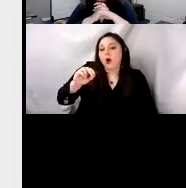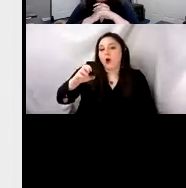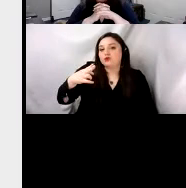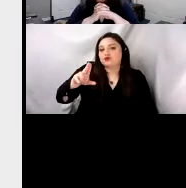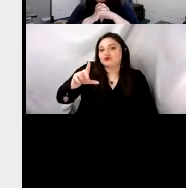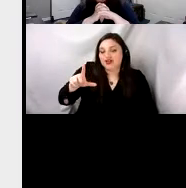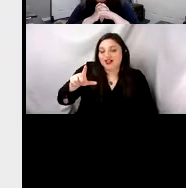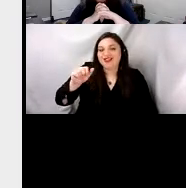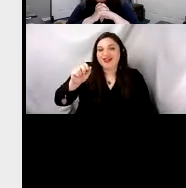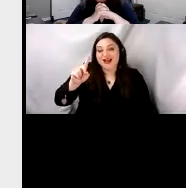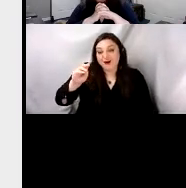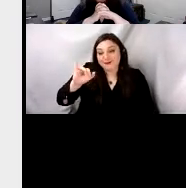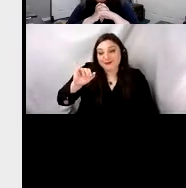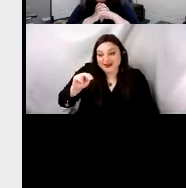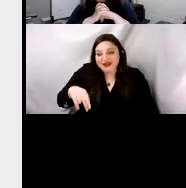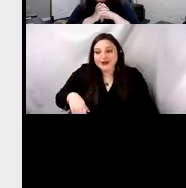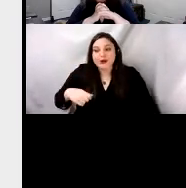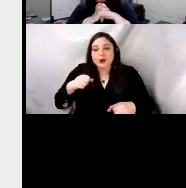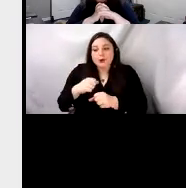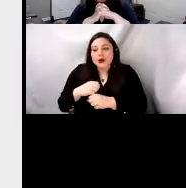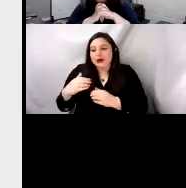And creating inroads there. As well as expanding our relationships with the city.